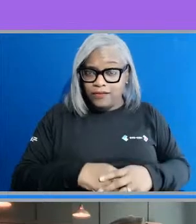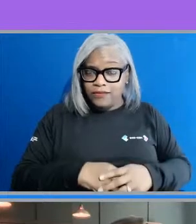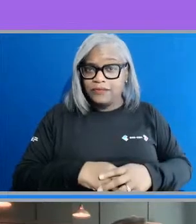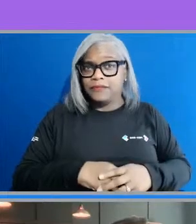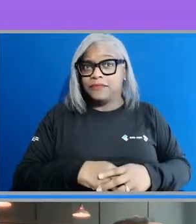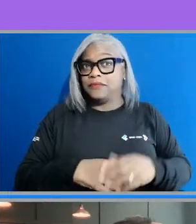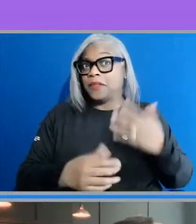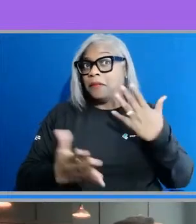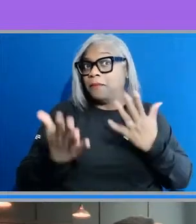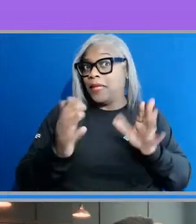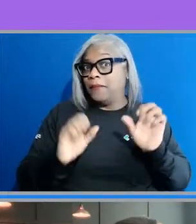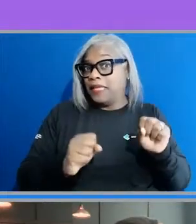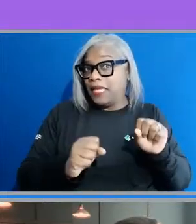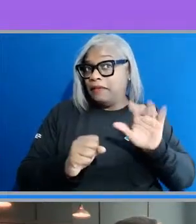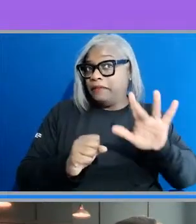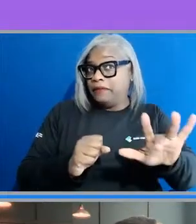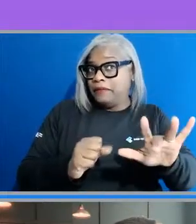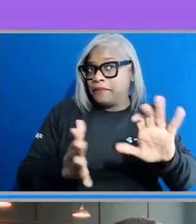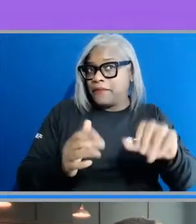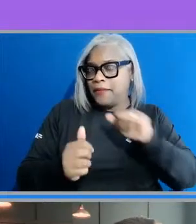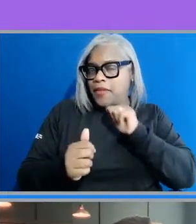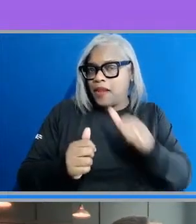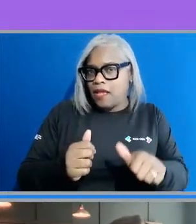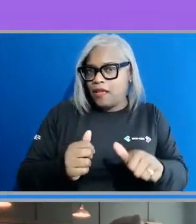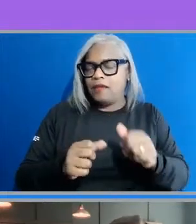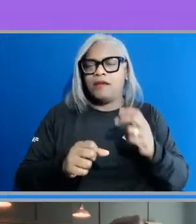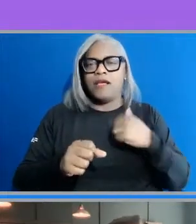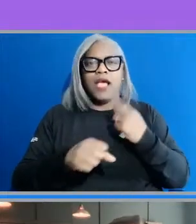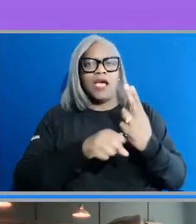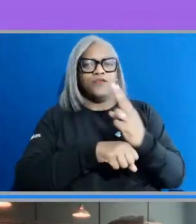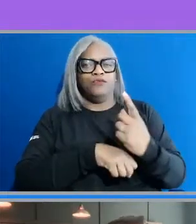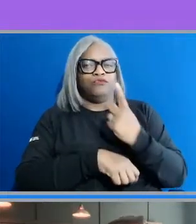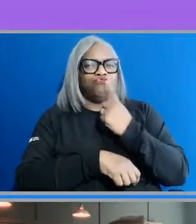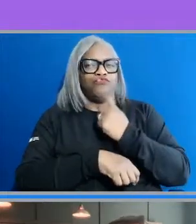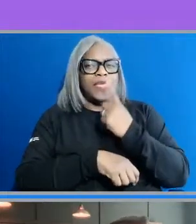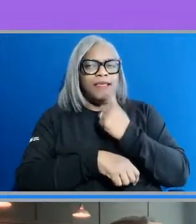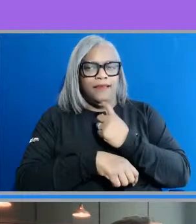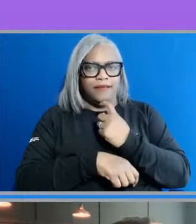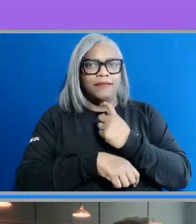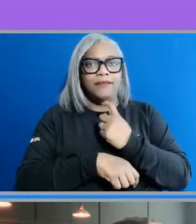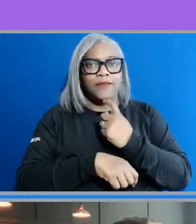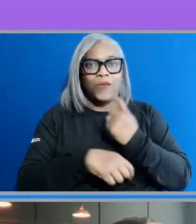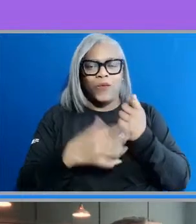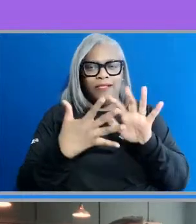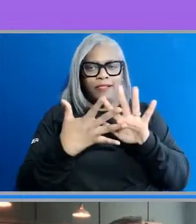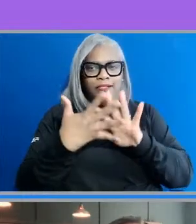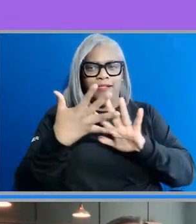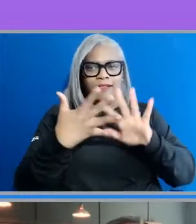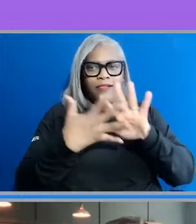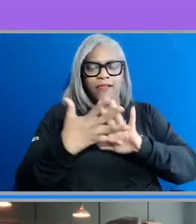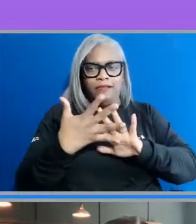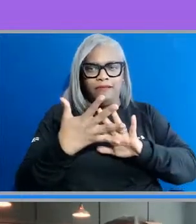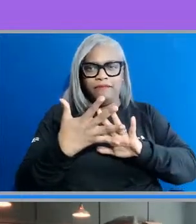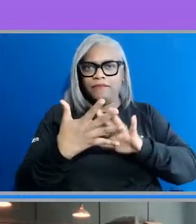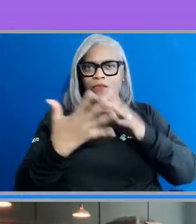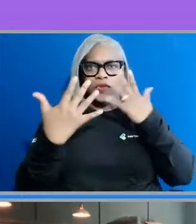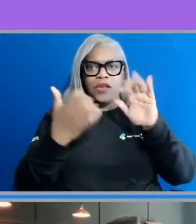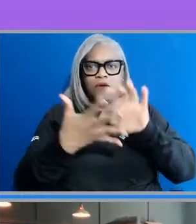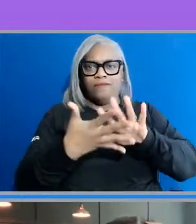it isn't. But I used red to show that it was. But when I had that blend mode on, you couldn't tell. So here is how I want you